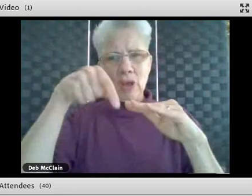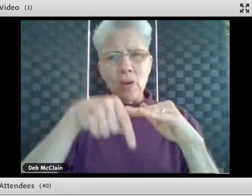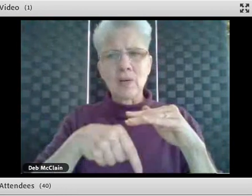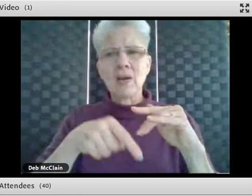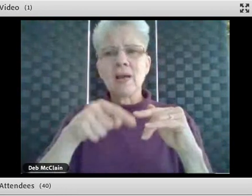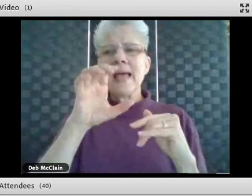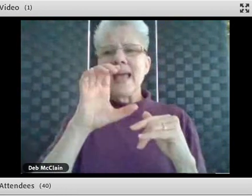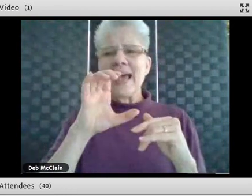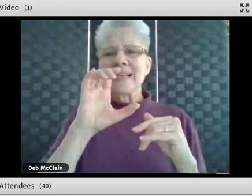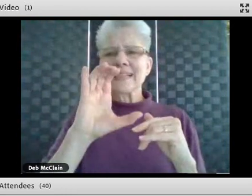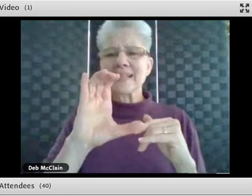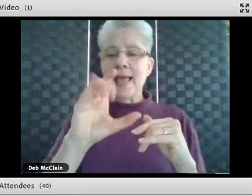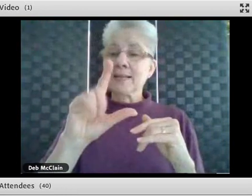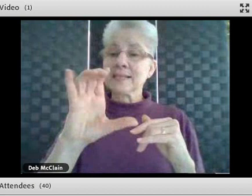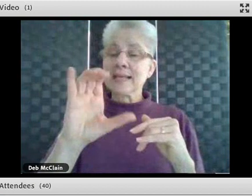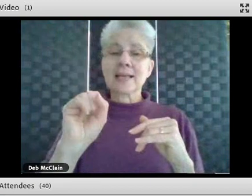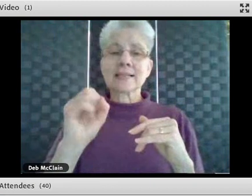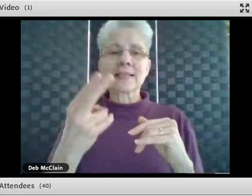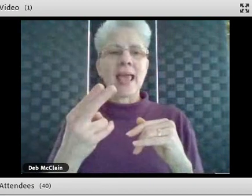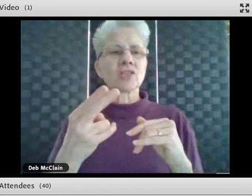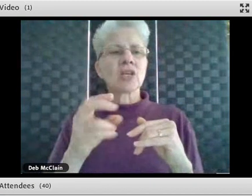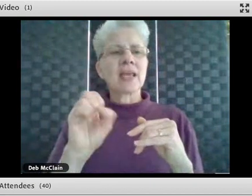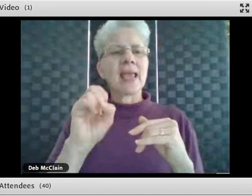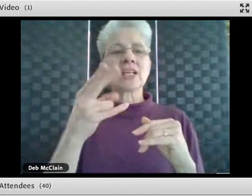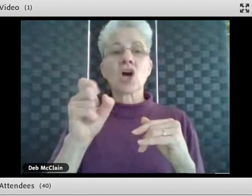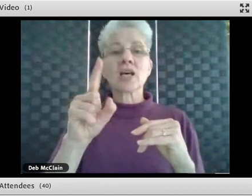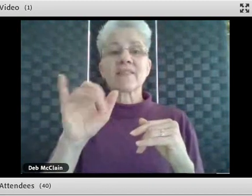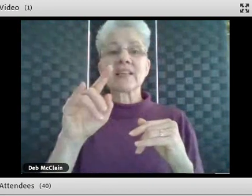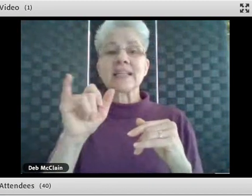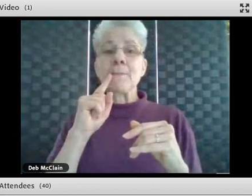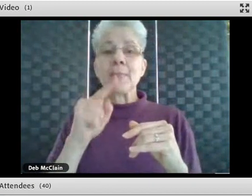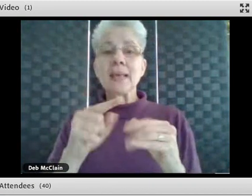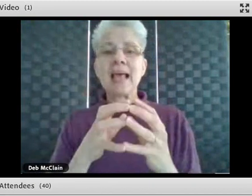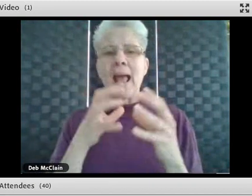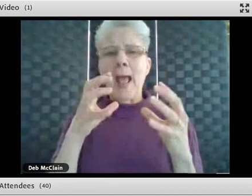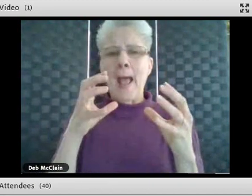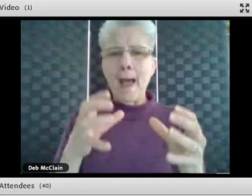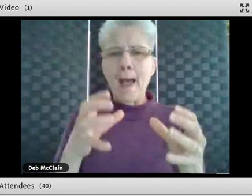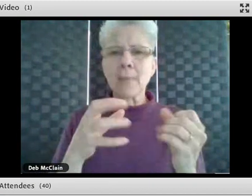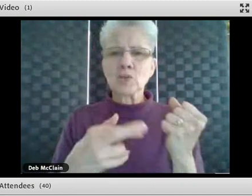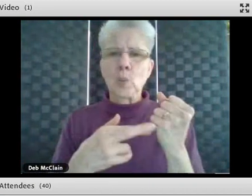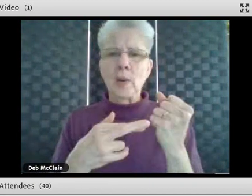So, exhaustivity being the degree or extent to which a resource is about a given topic, concept, or person.